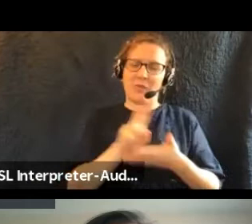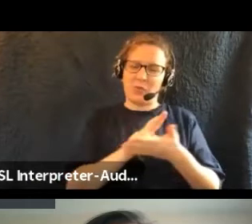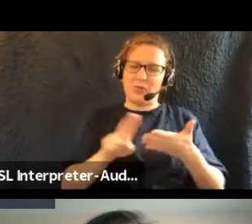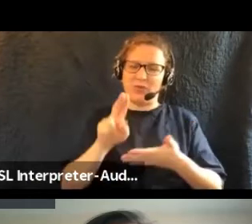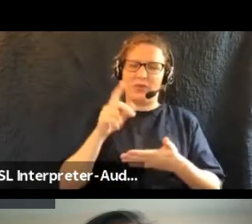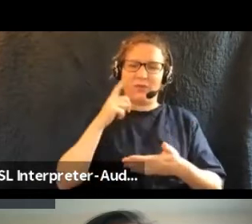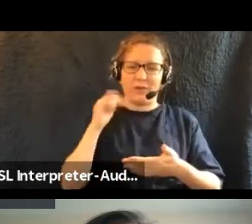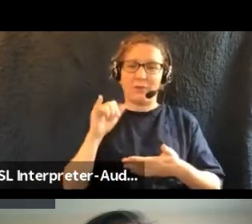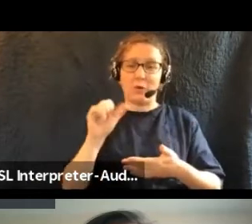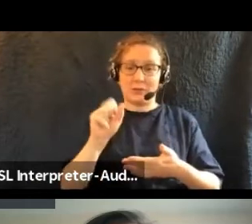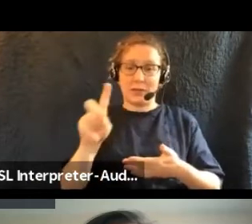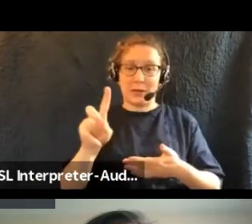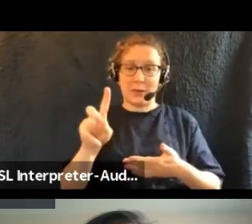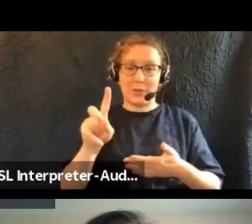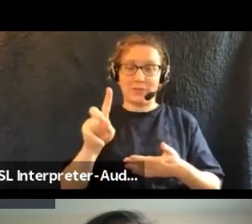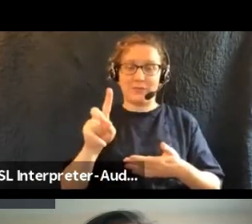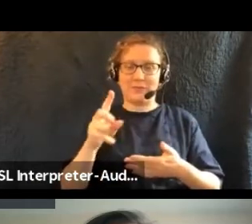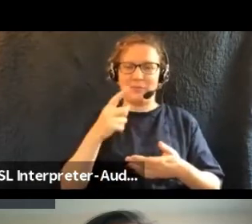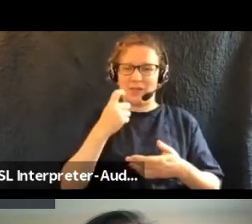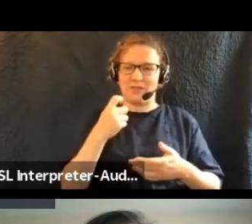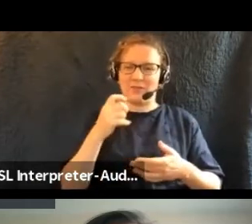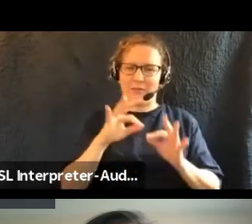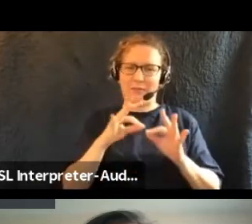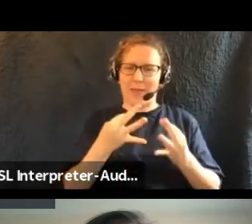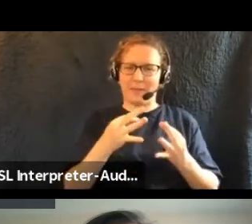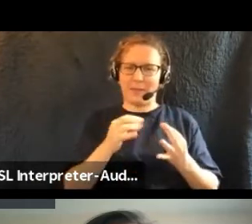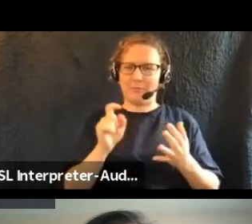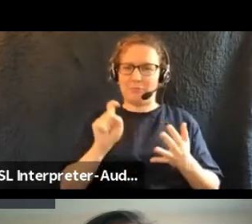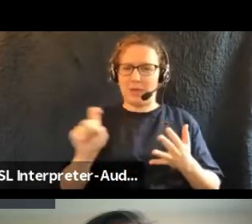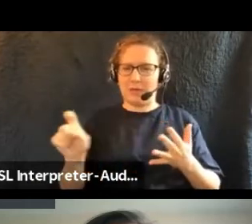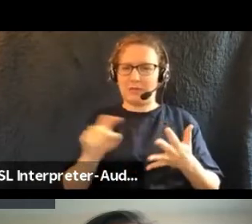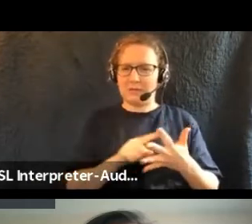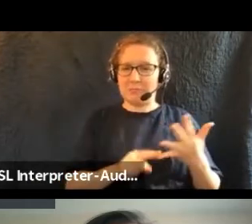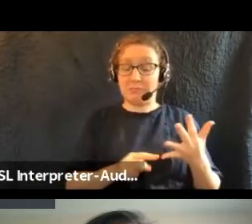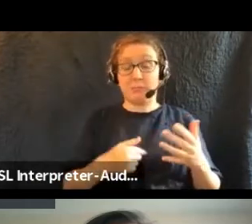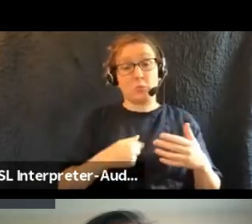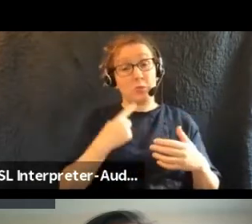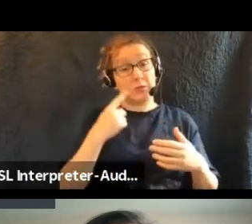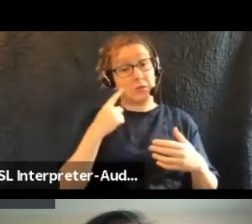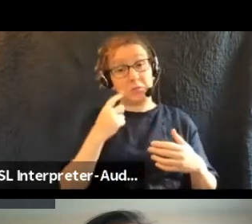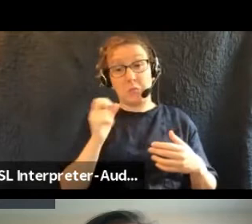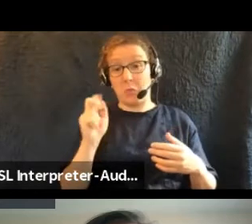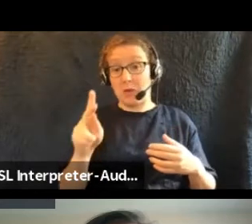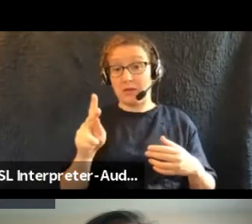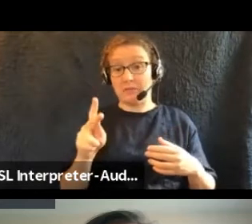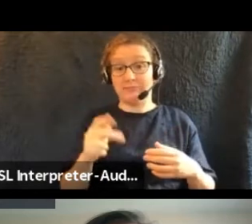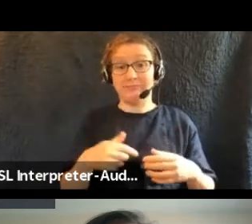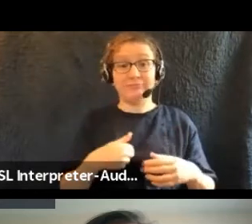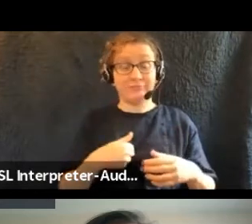I had to do that due to family needs so I said well, okay, can I still do an internship